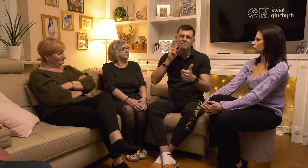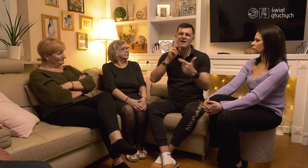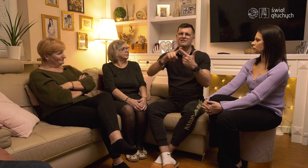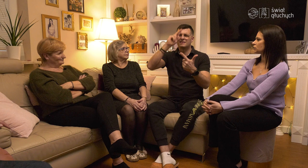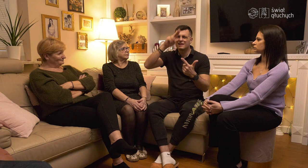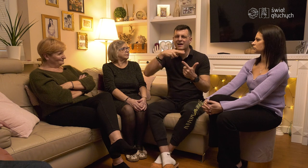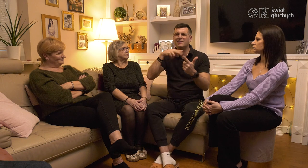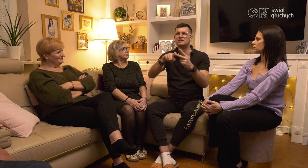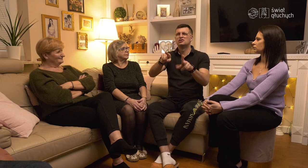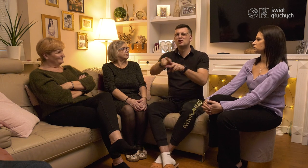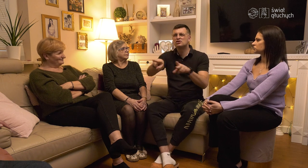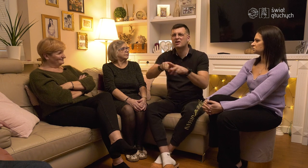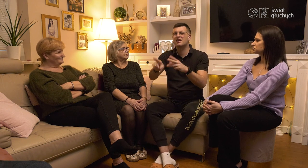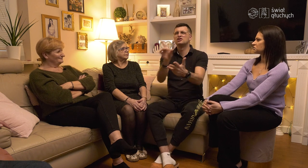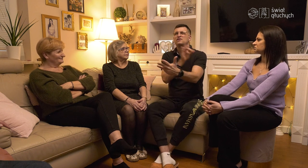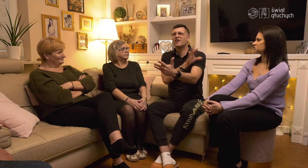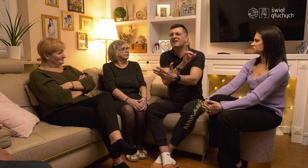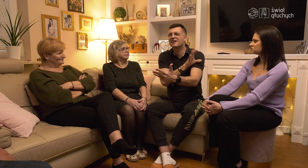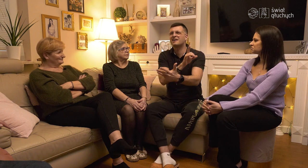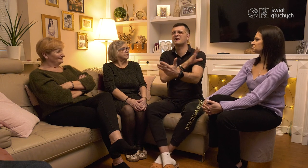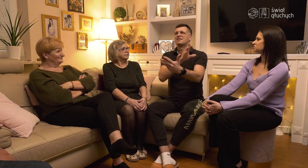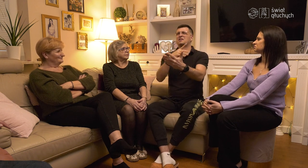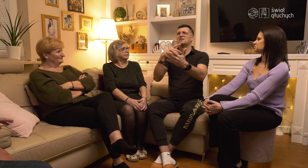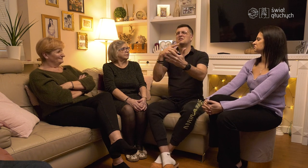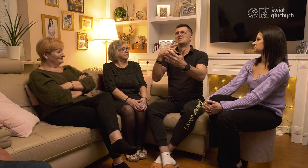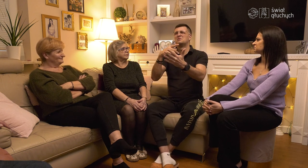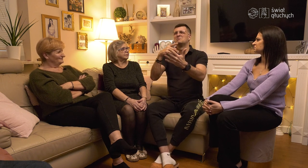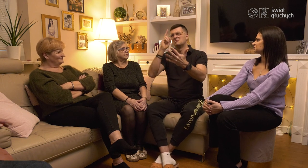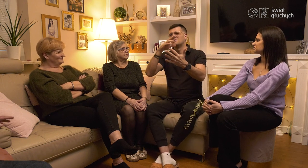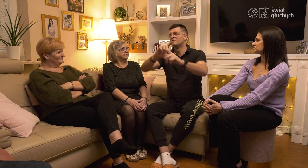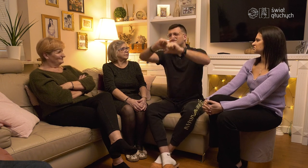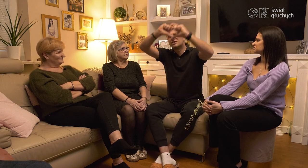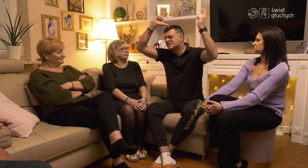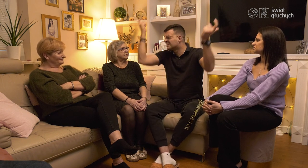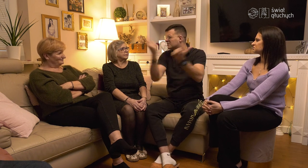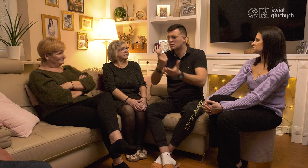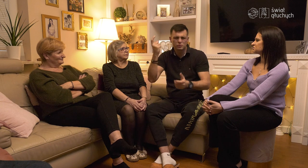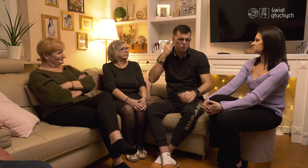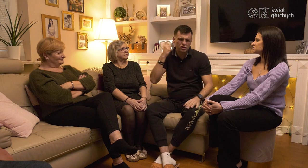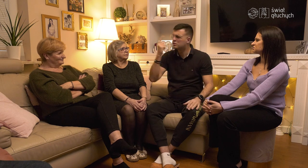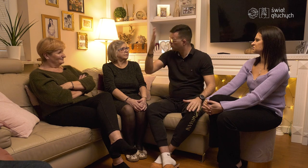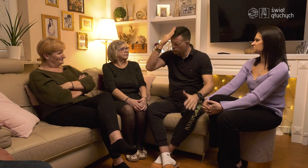Mom, dad, sister, brother-in-law - the whole family is hearing